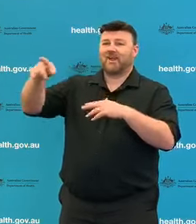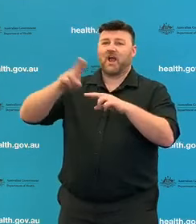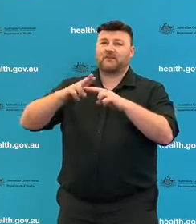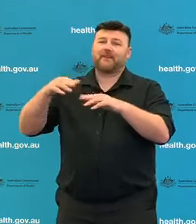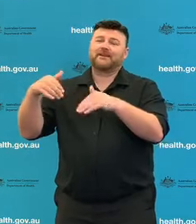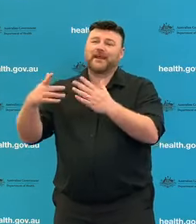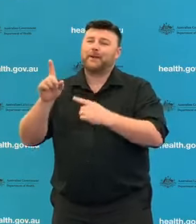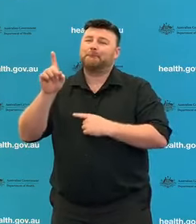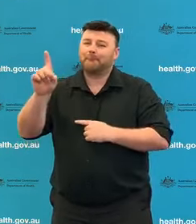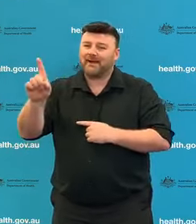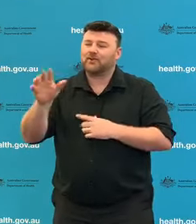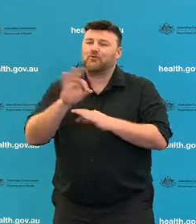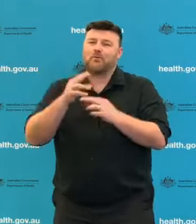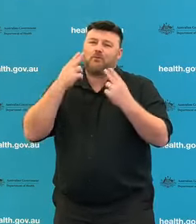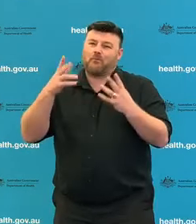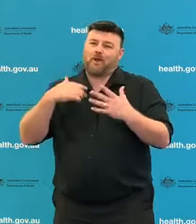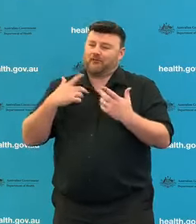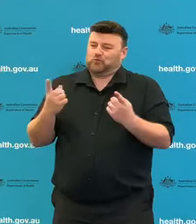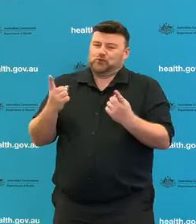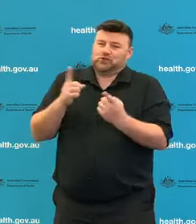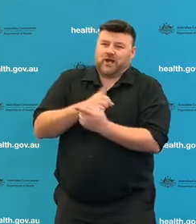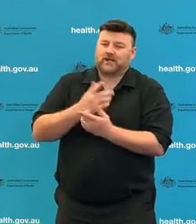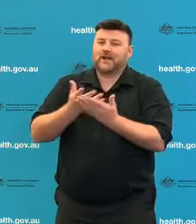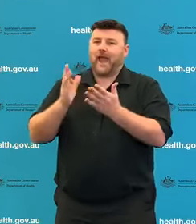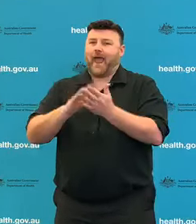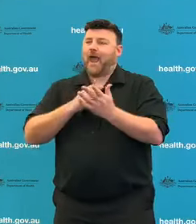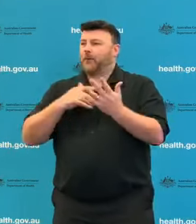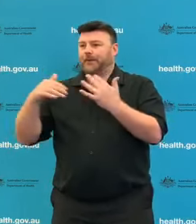a little differently. It's important you follow the current